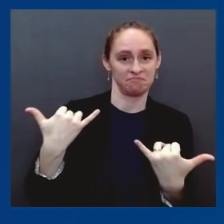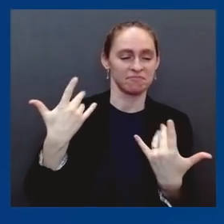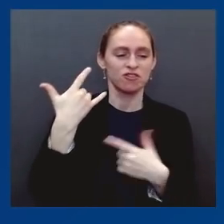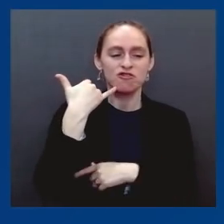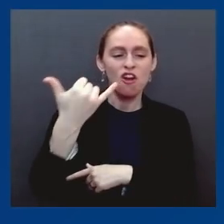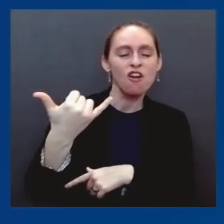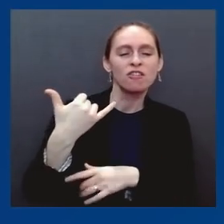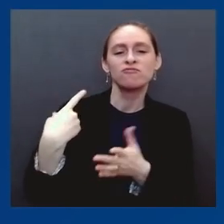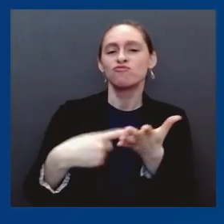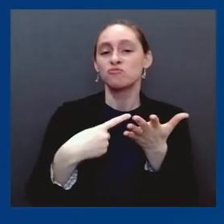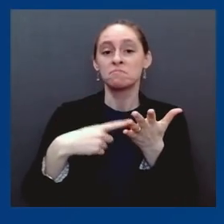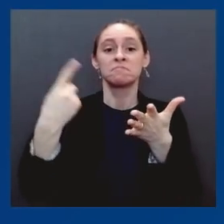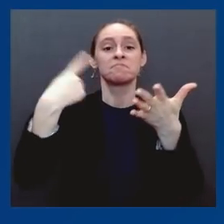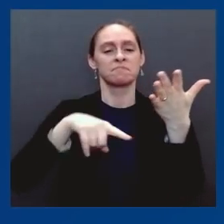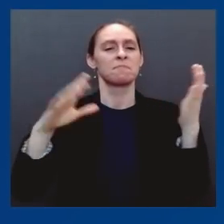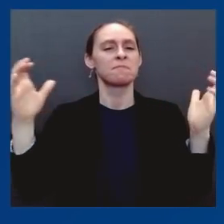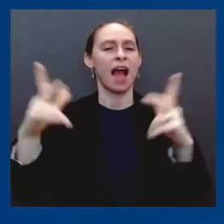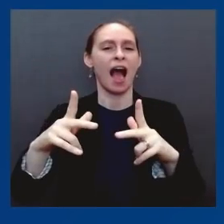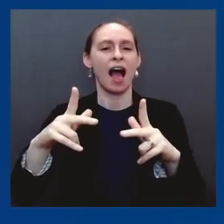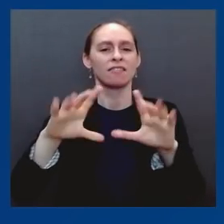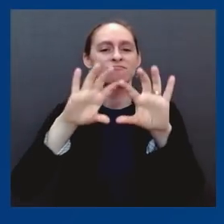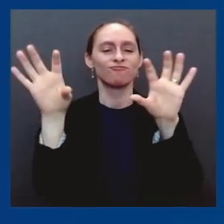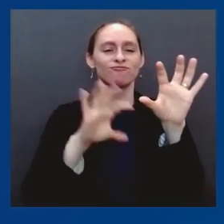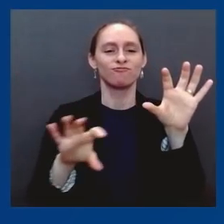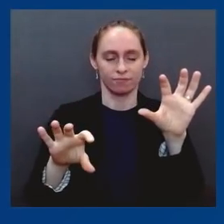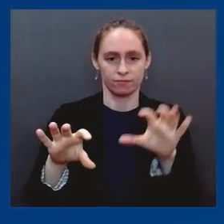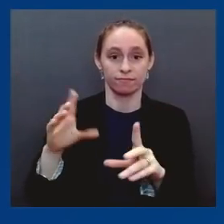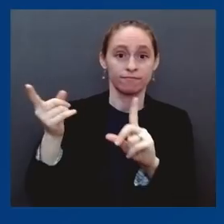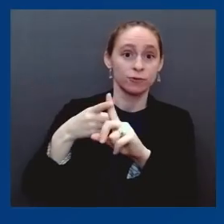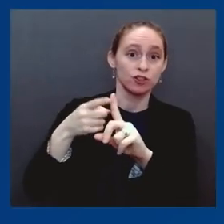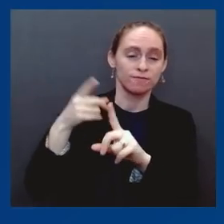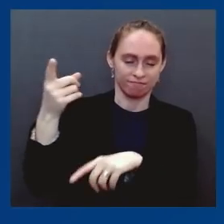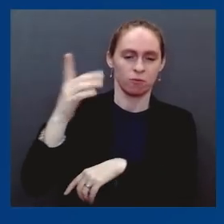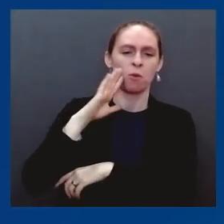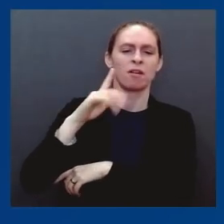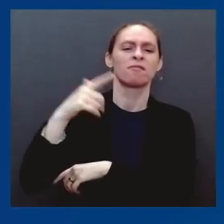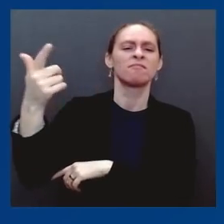and discuss CDC's updated guidance for people who test positive for COVID.